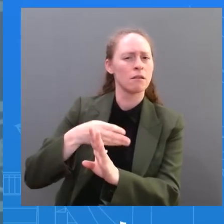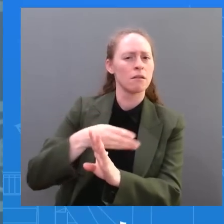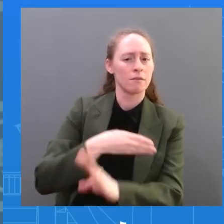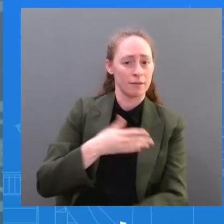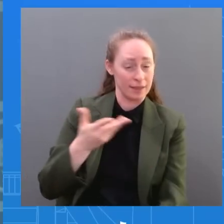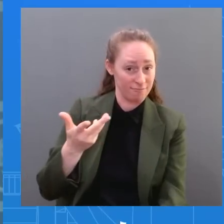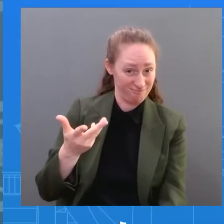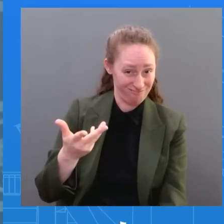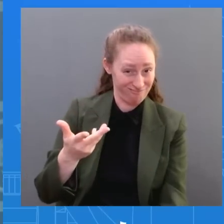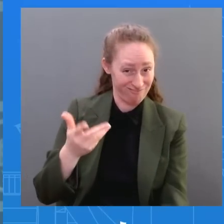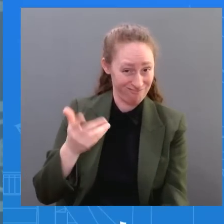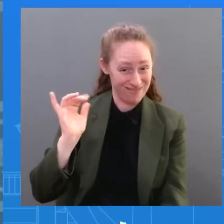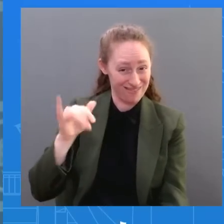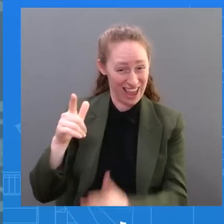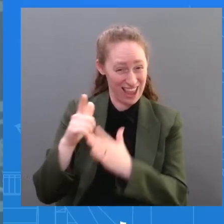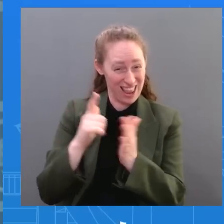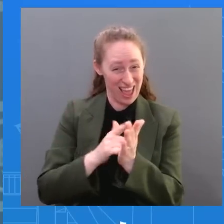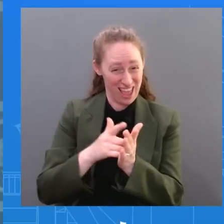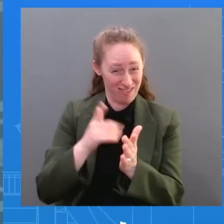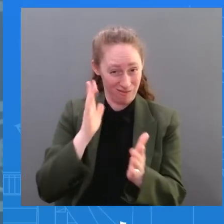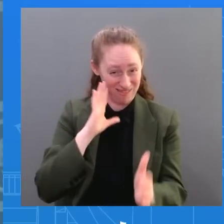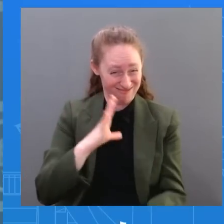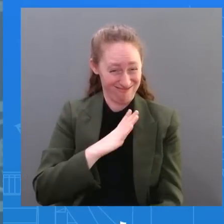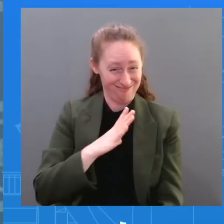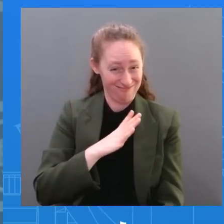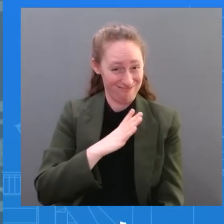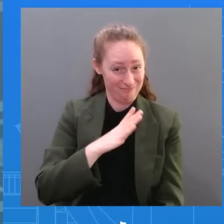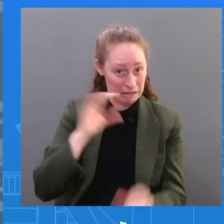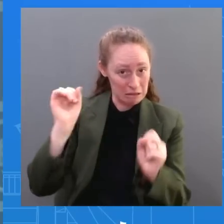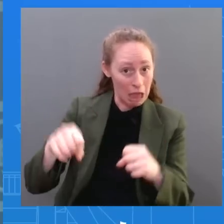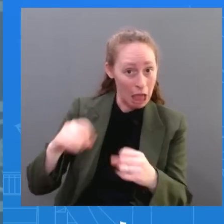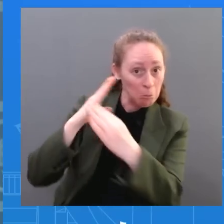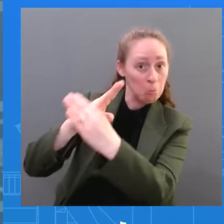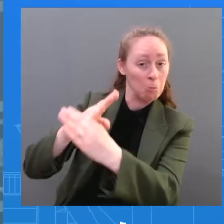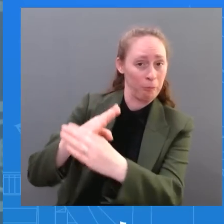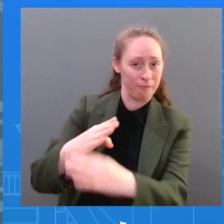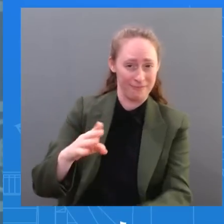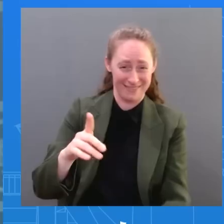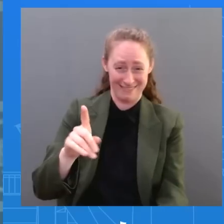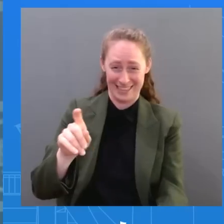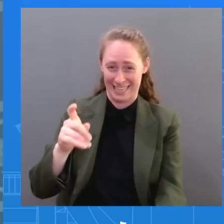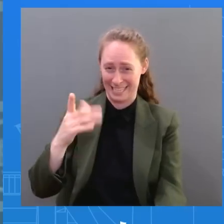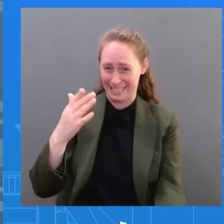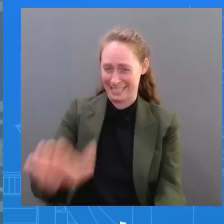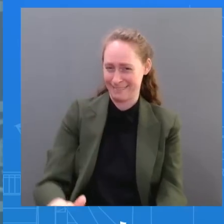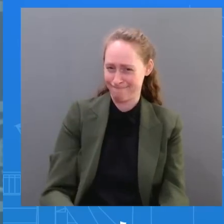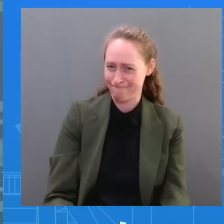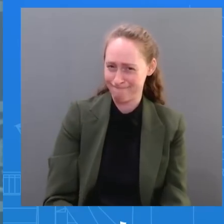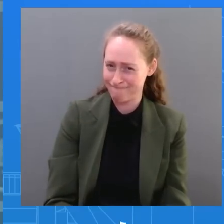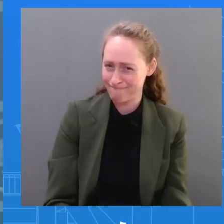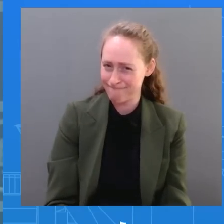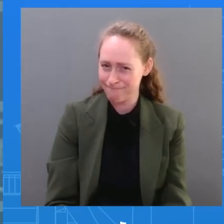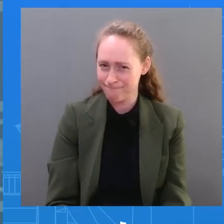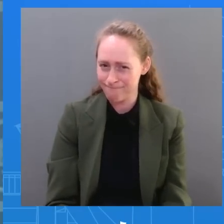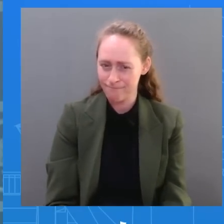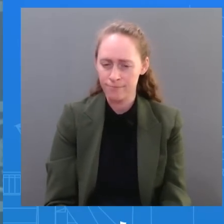Yes, the bipartisan gun -- anti -- the gun reform bill was an important first step.